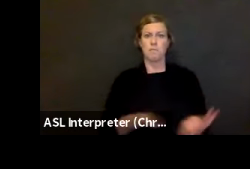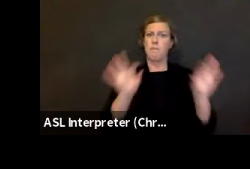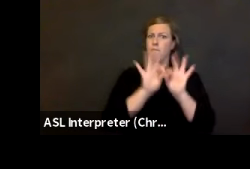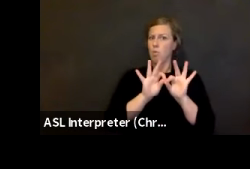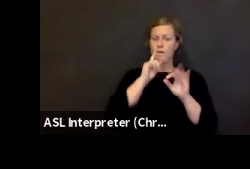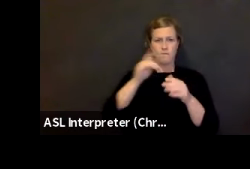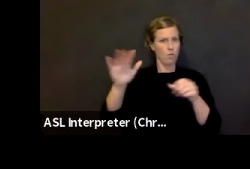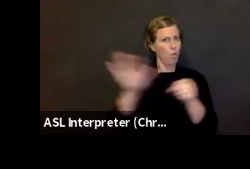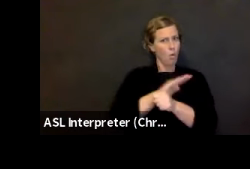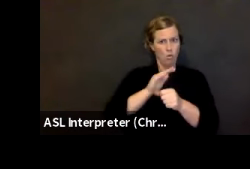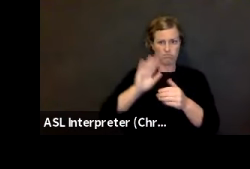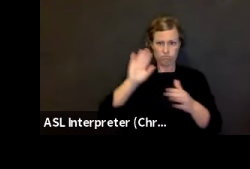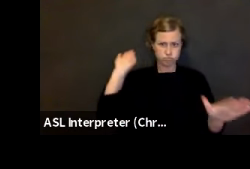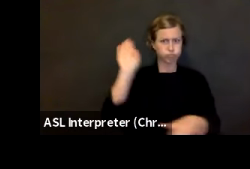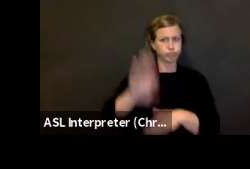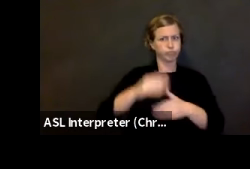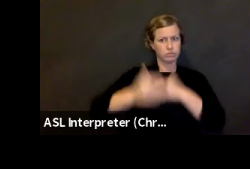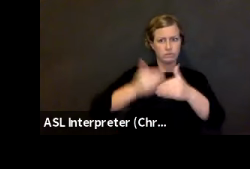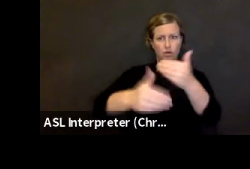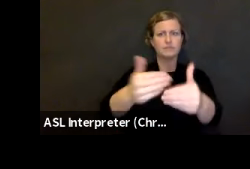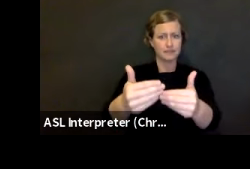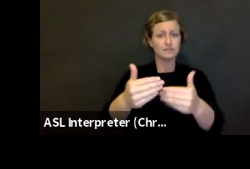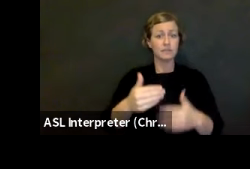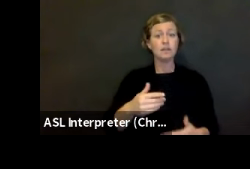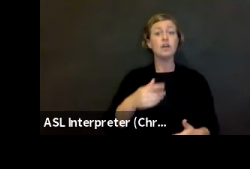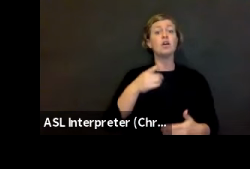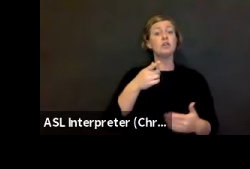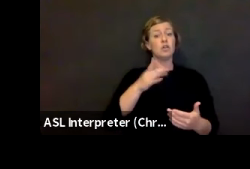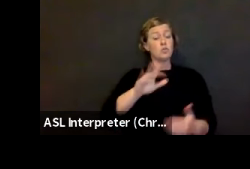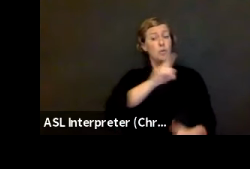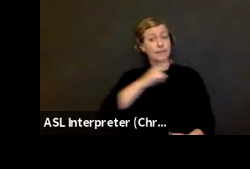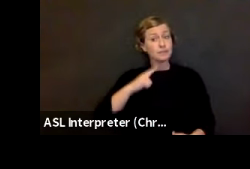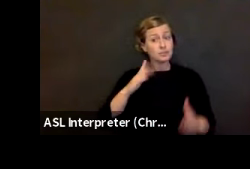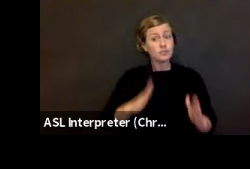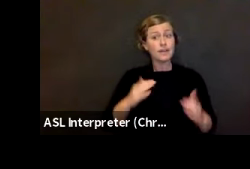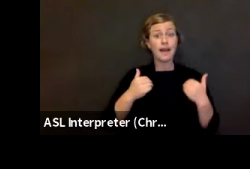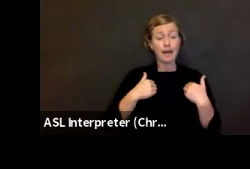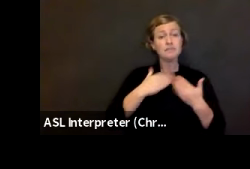constituent lobbyists? Your voice is so important at every stage of the process. A lot